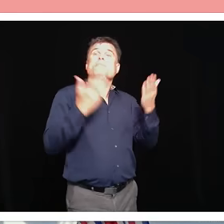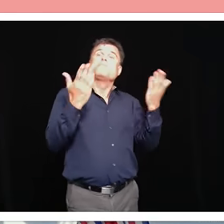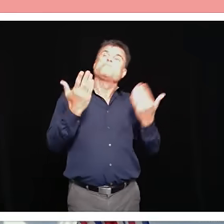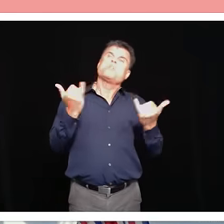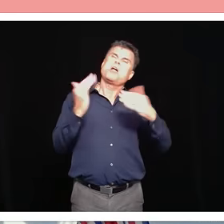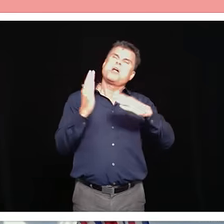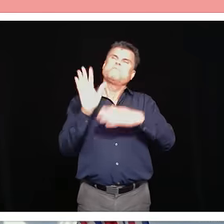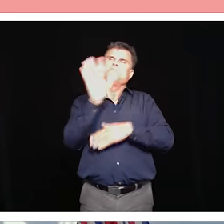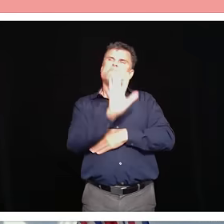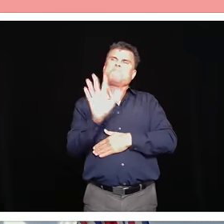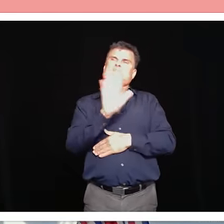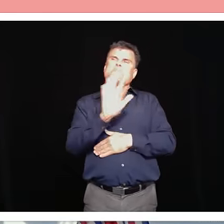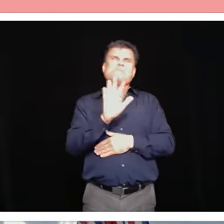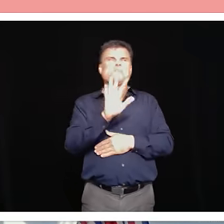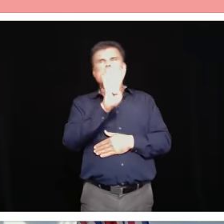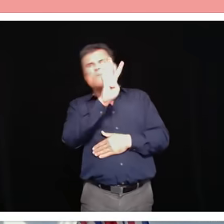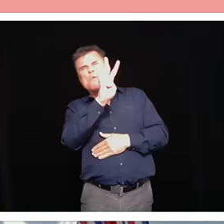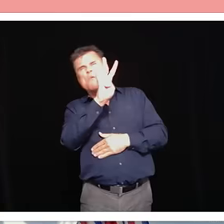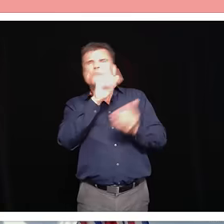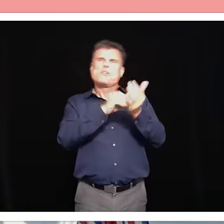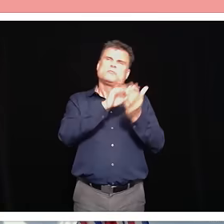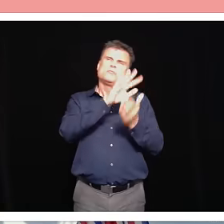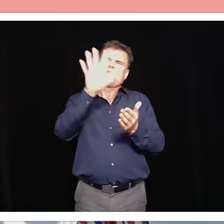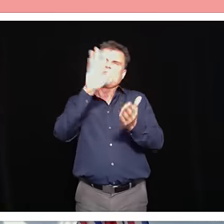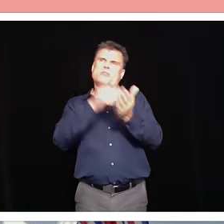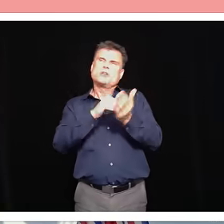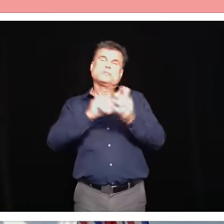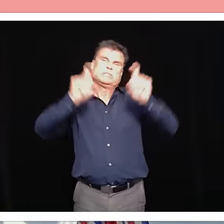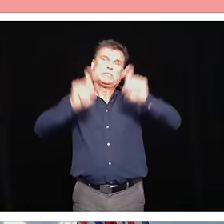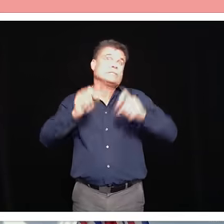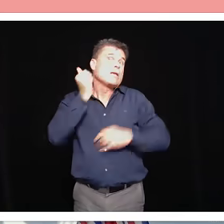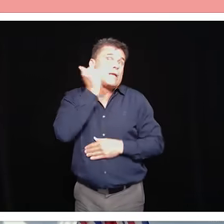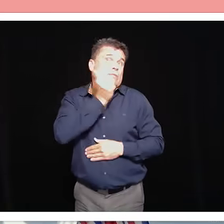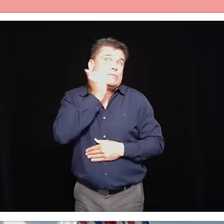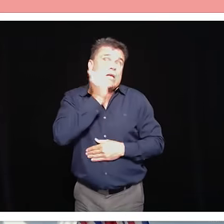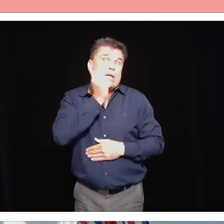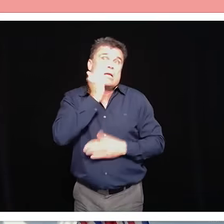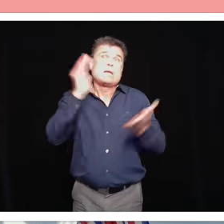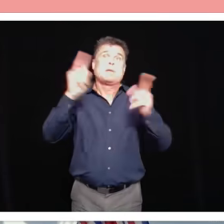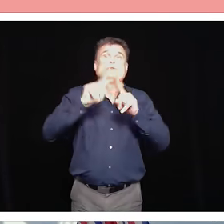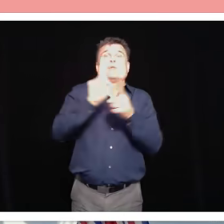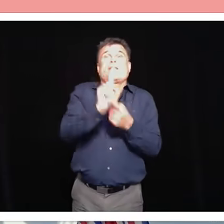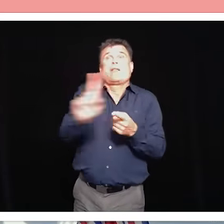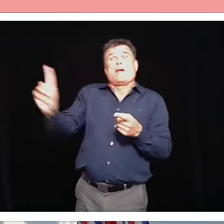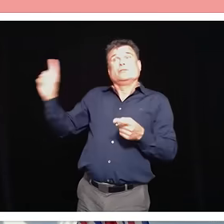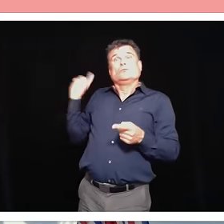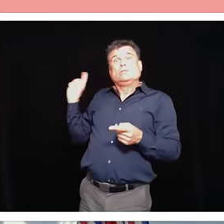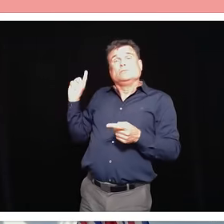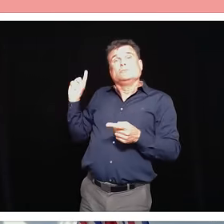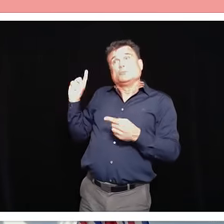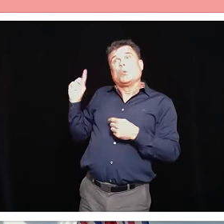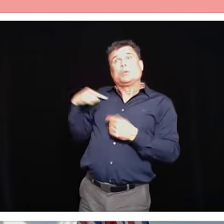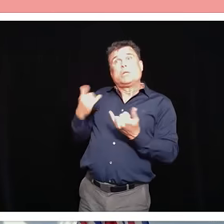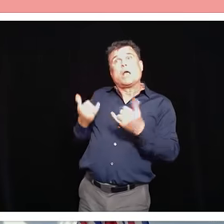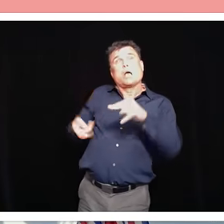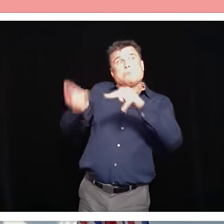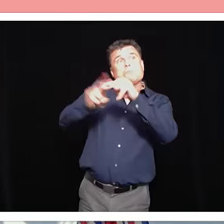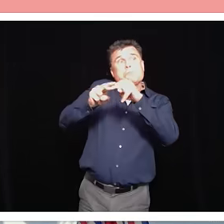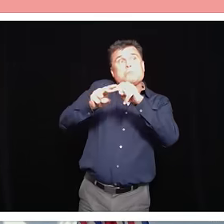. June 23 so as we started our restart here in British Columbia. Again we can still see that there are a few